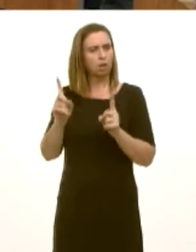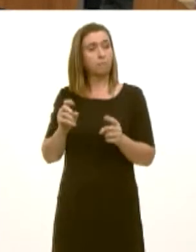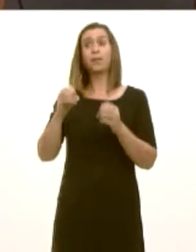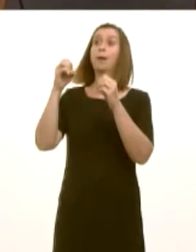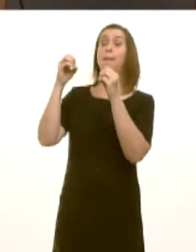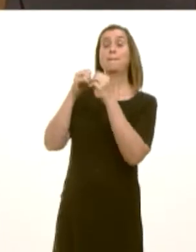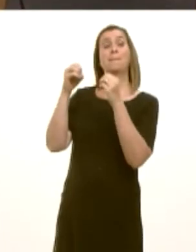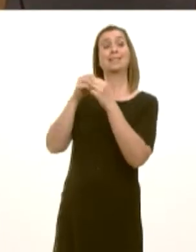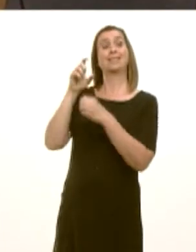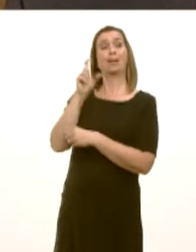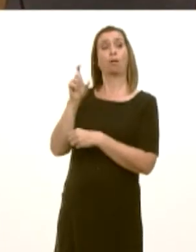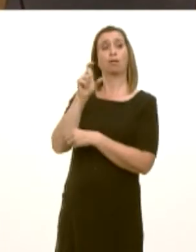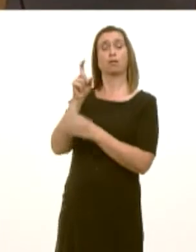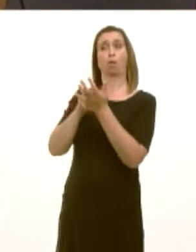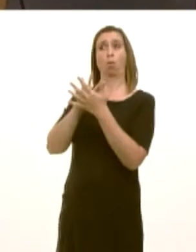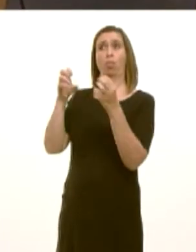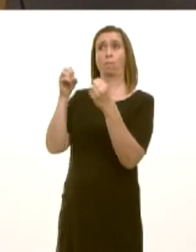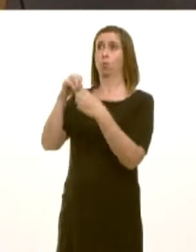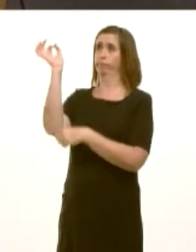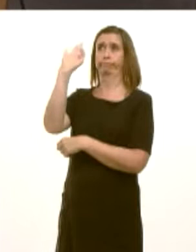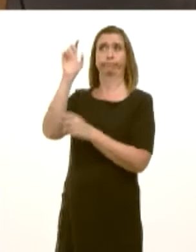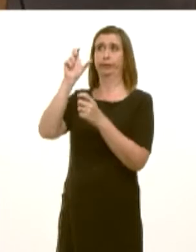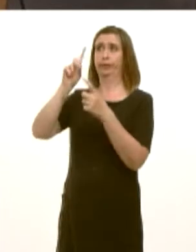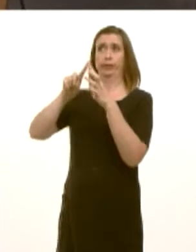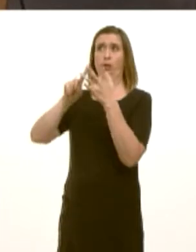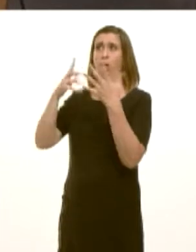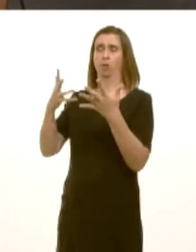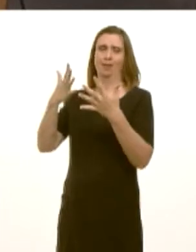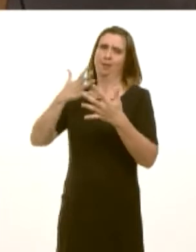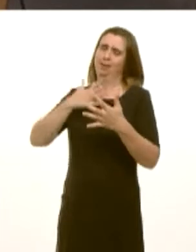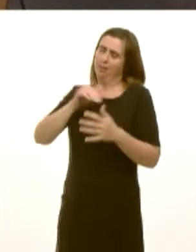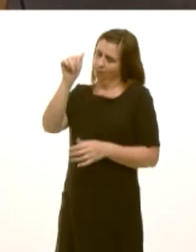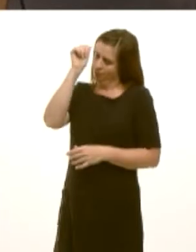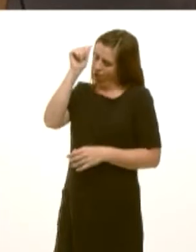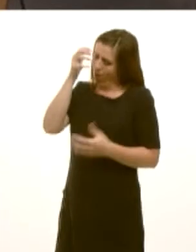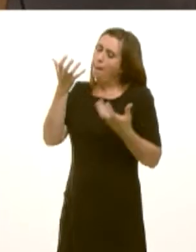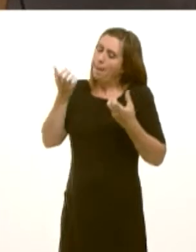There is work to do to rebuild public confidence in the local health board; that much we recognise.